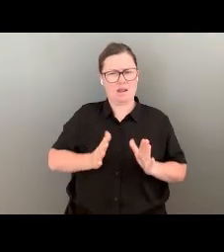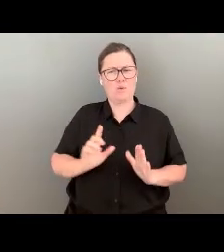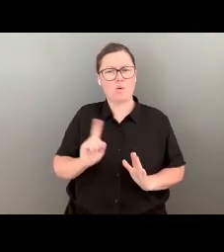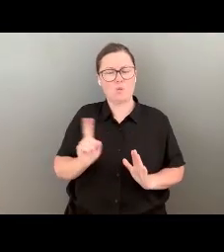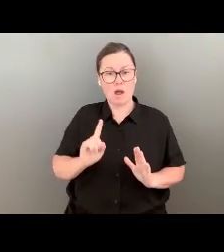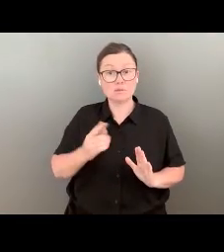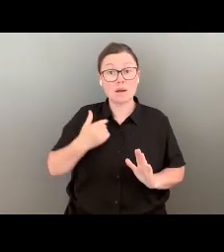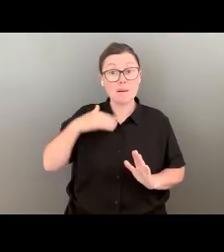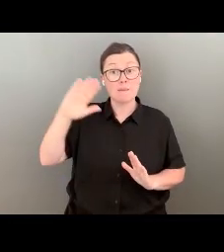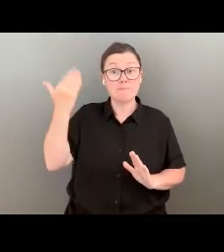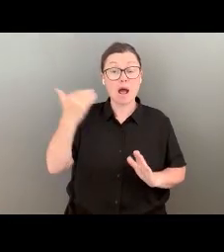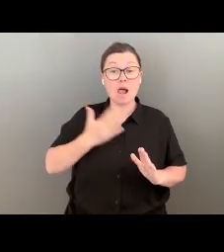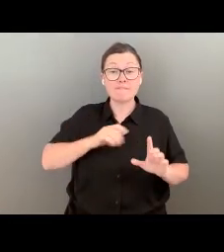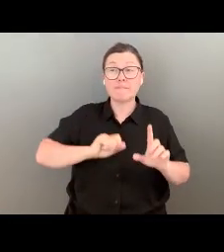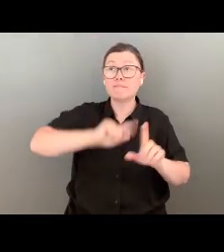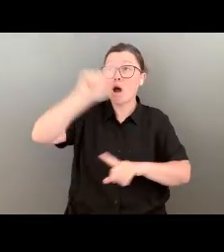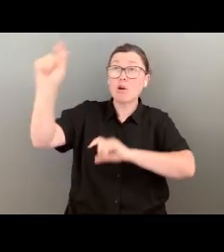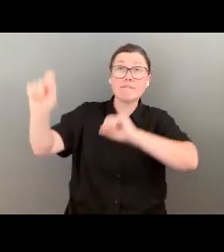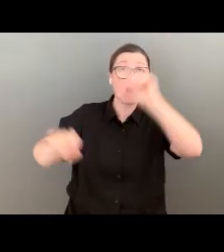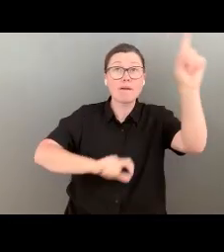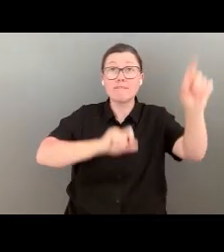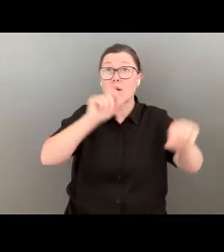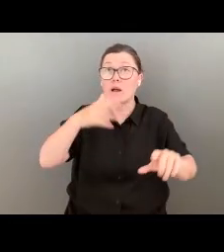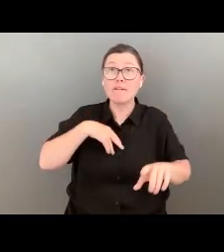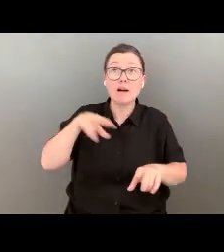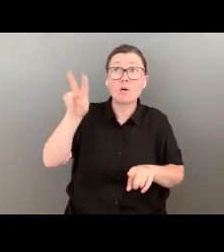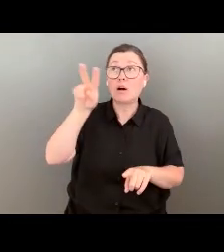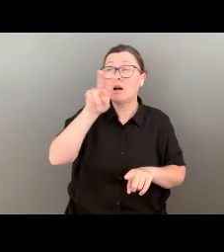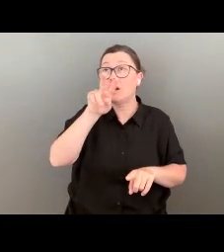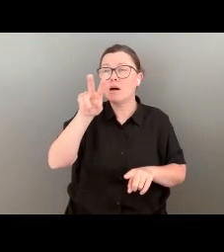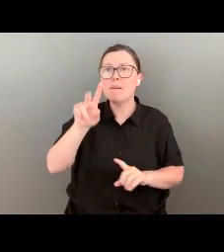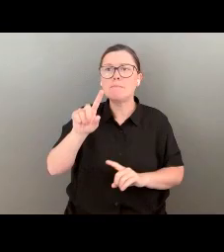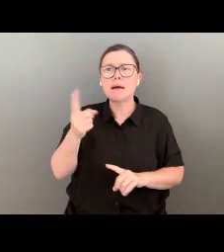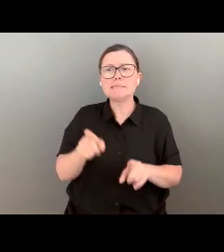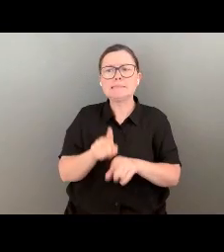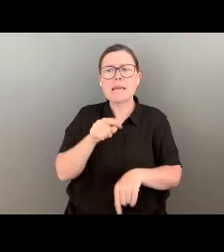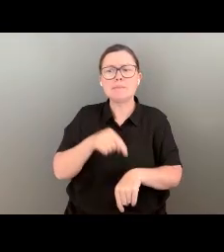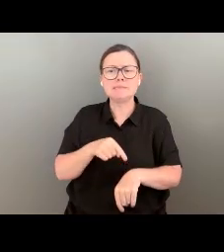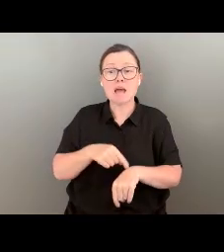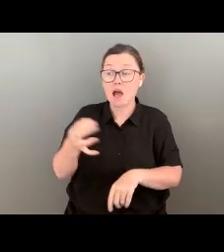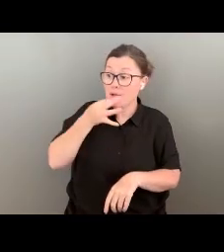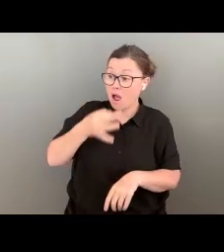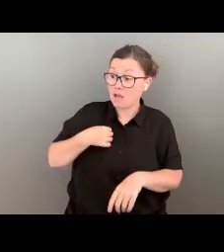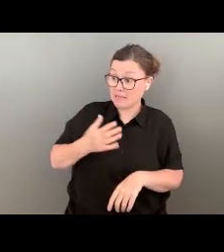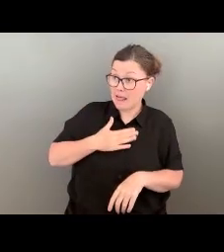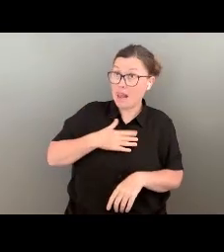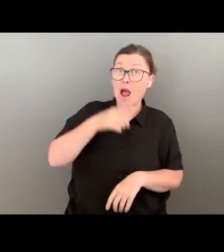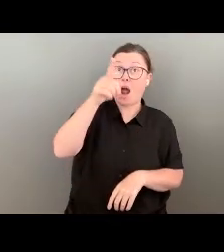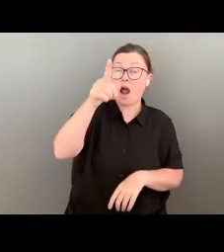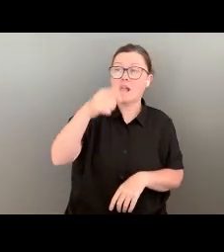if you asked me if I liked fireworks, I probably would have said no. And the reason was, is because I could not stand the sound.